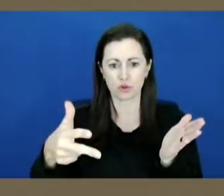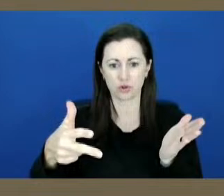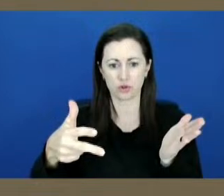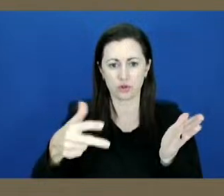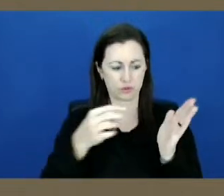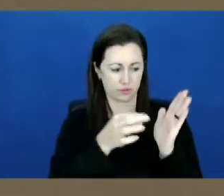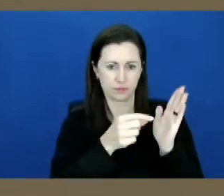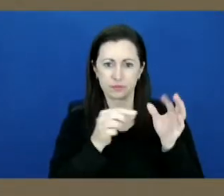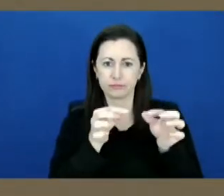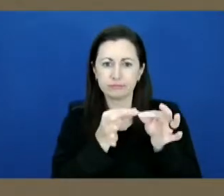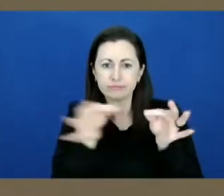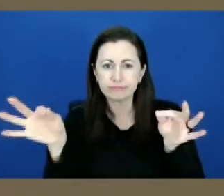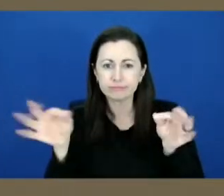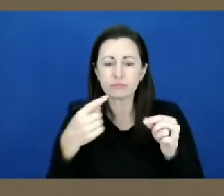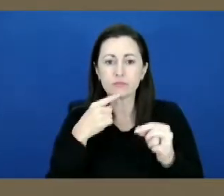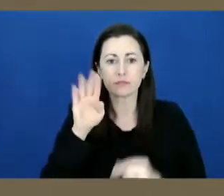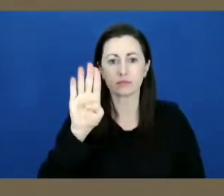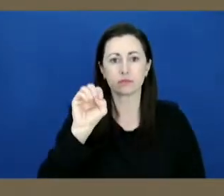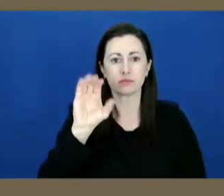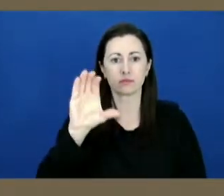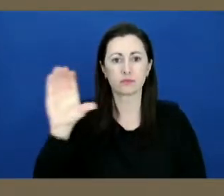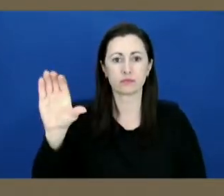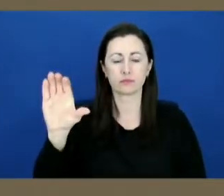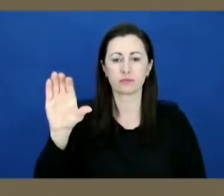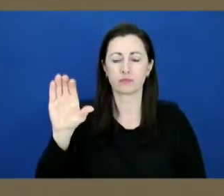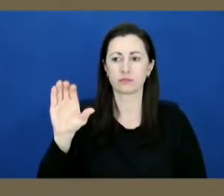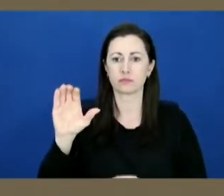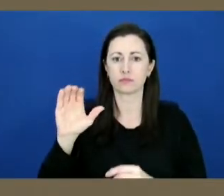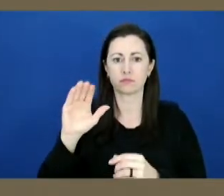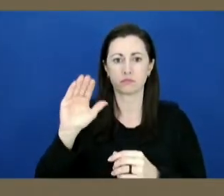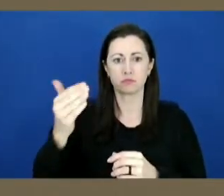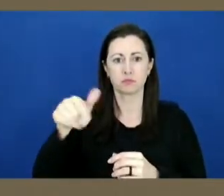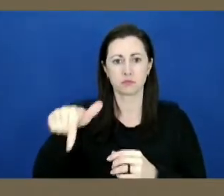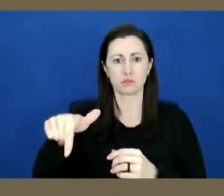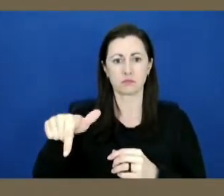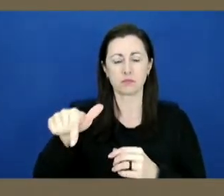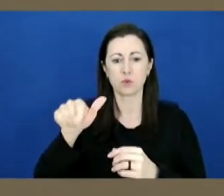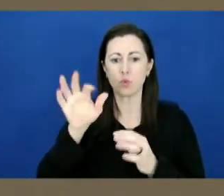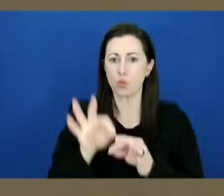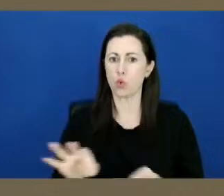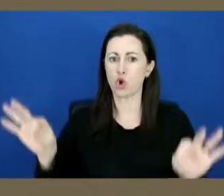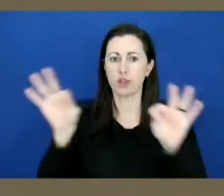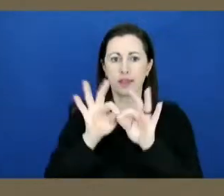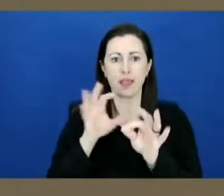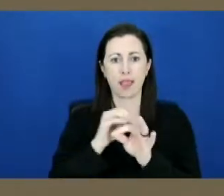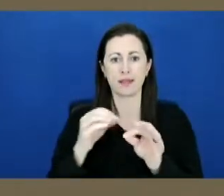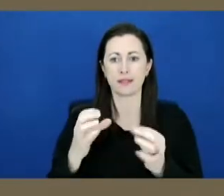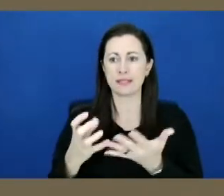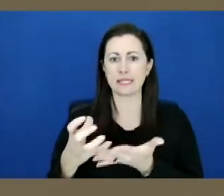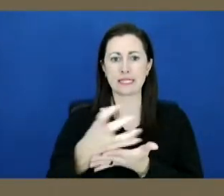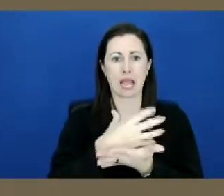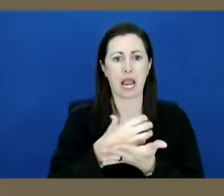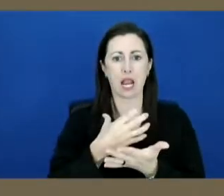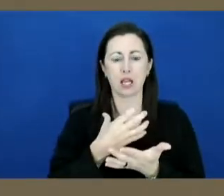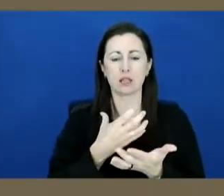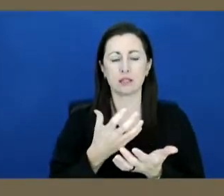SPEAK. WELL THANK YOU. WELCOME. THE